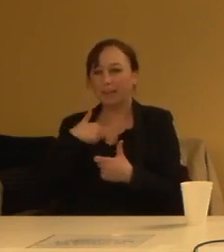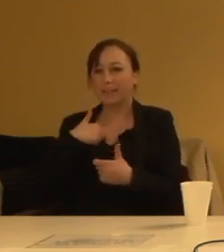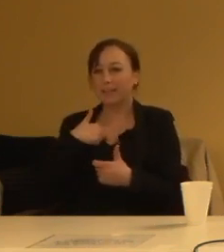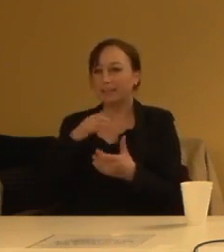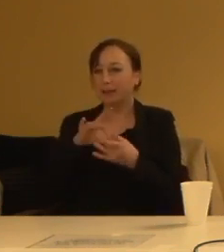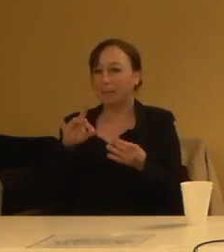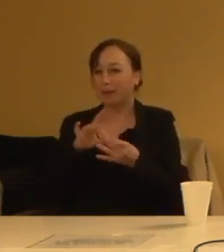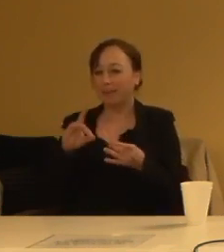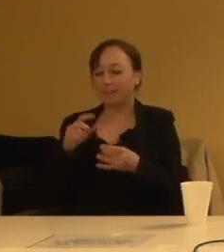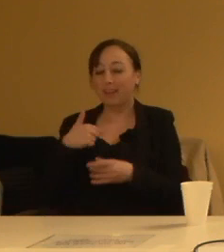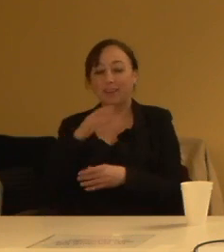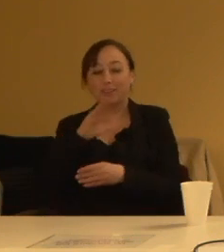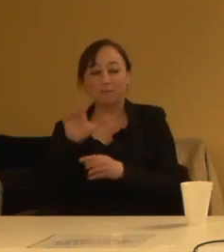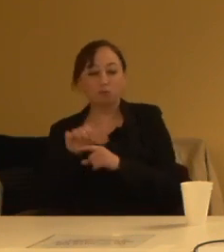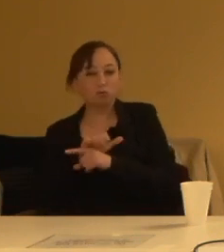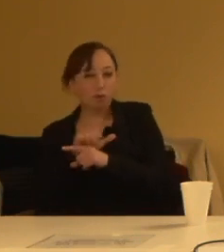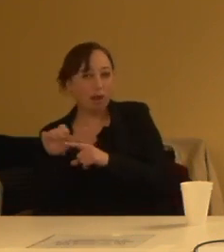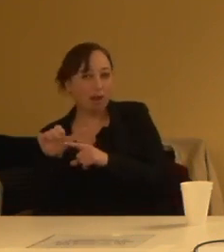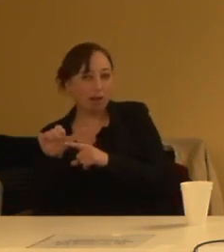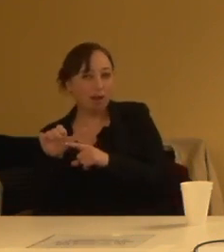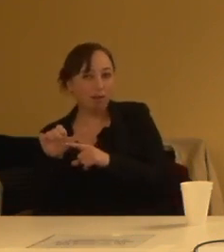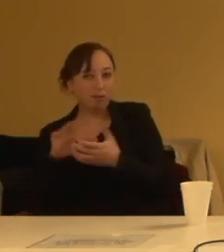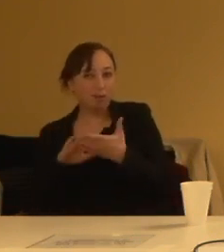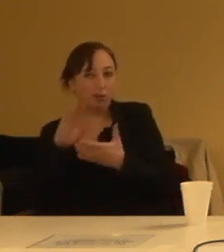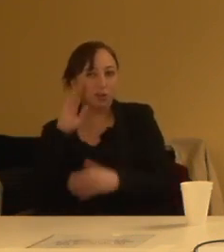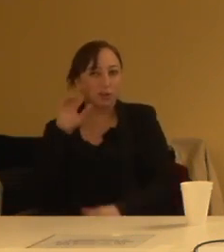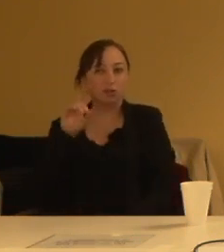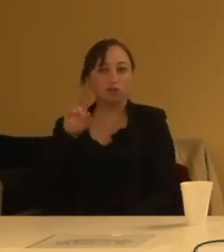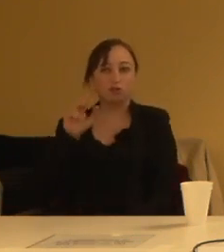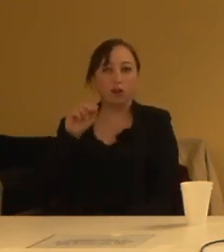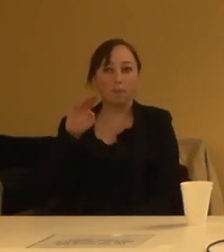I never trained as a dramaturge or anything. I've never studied theater,